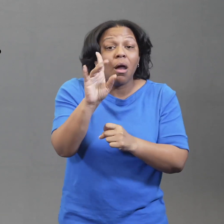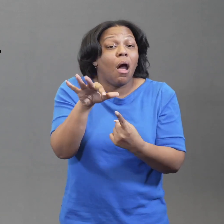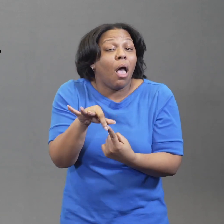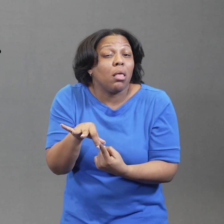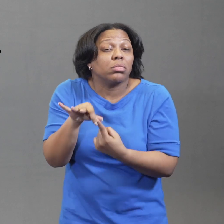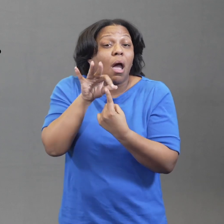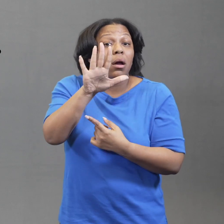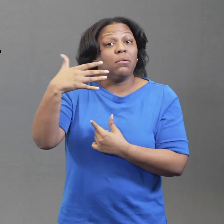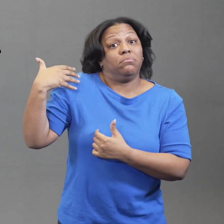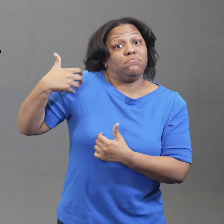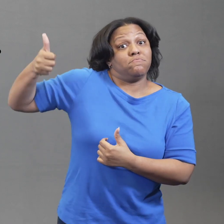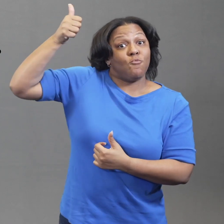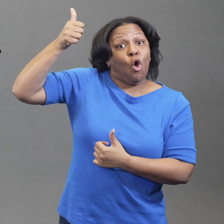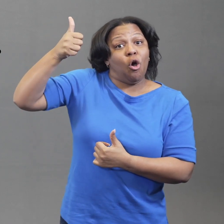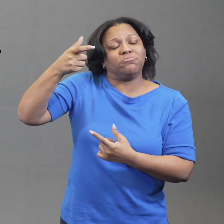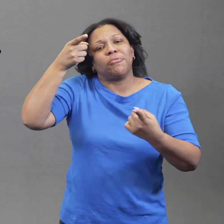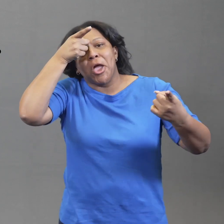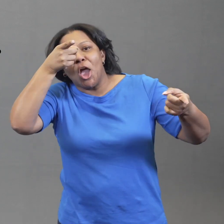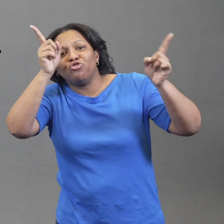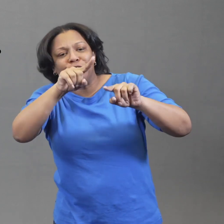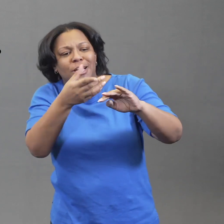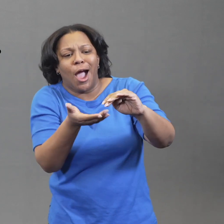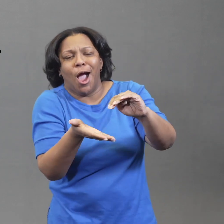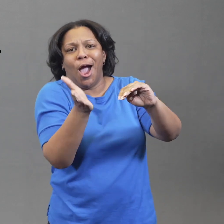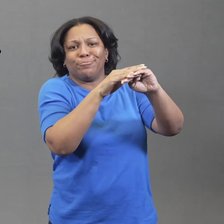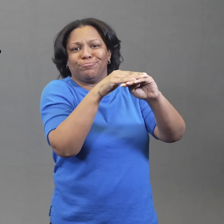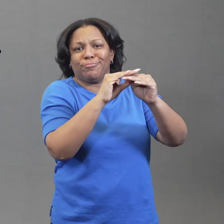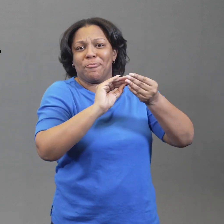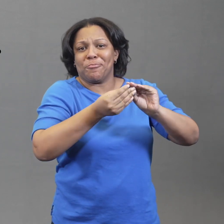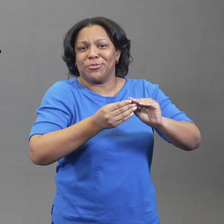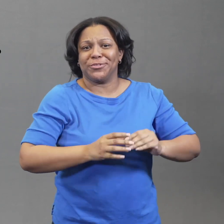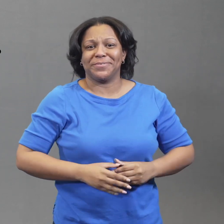unless the employer agrees to a higher amount.